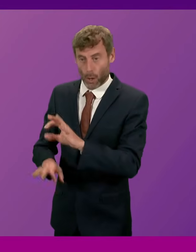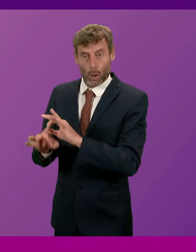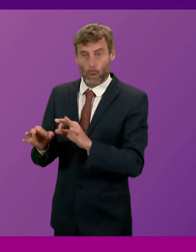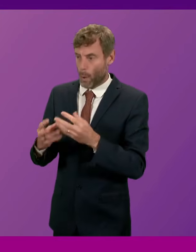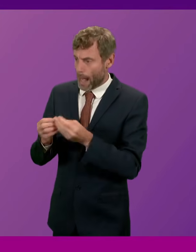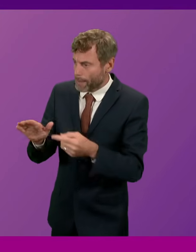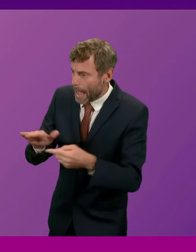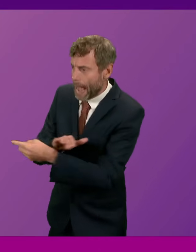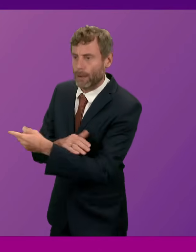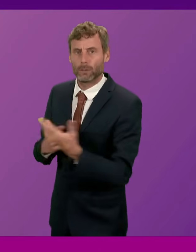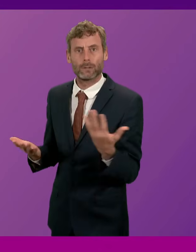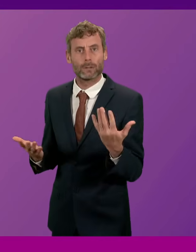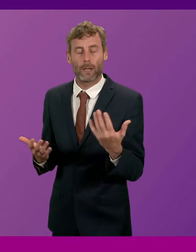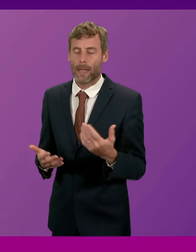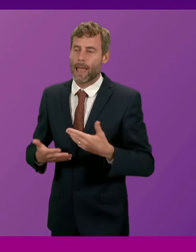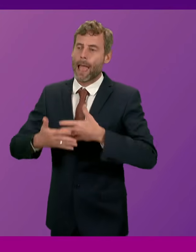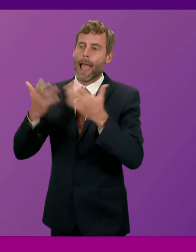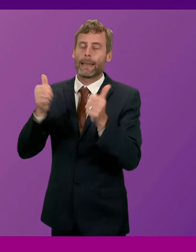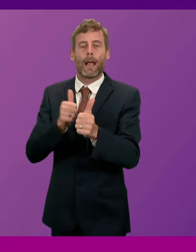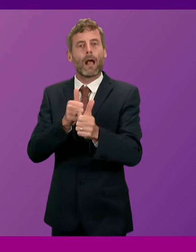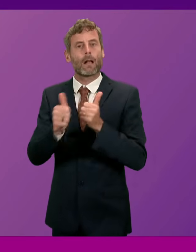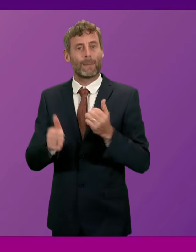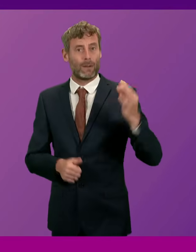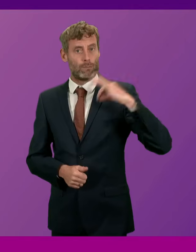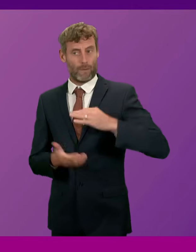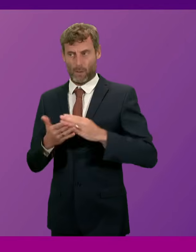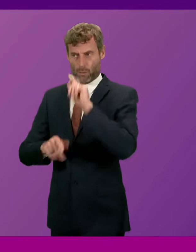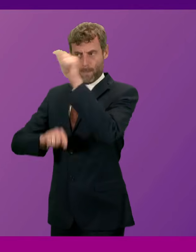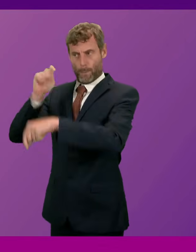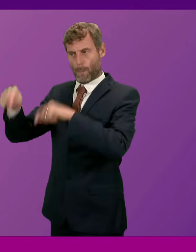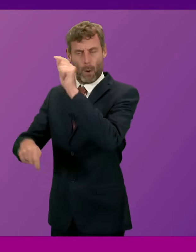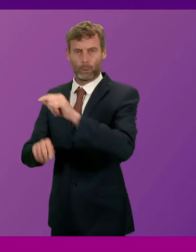profiting from that apartheid and genocide should be allowed to profit here in Scotland.